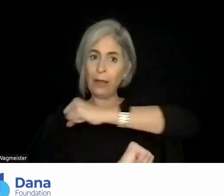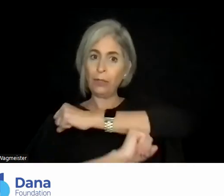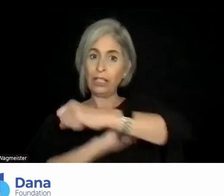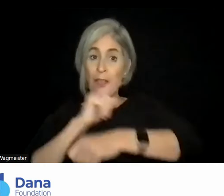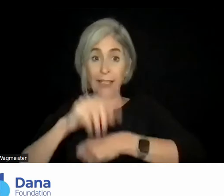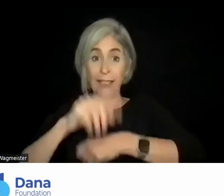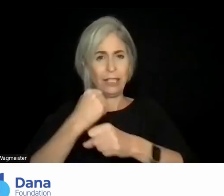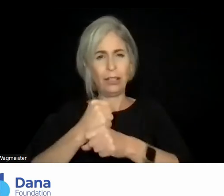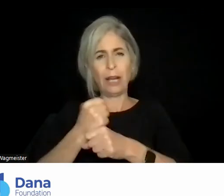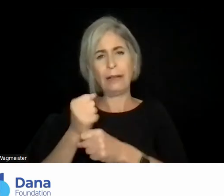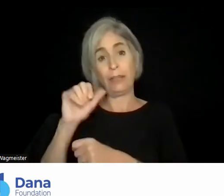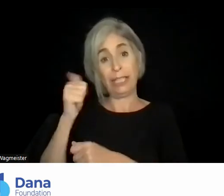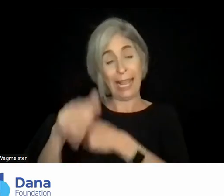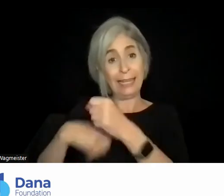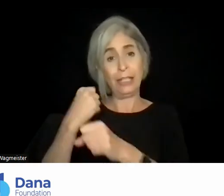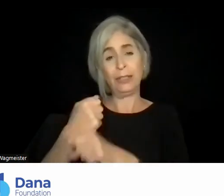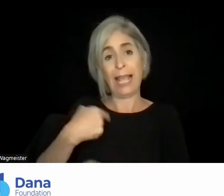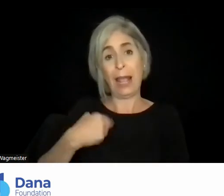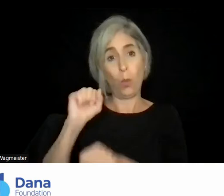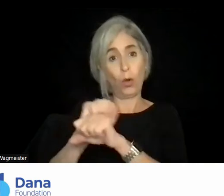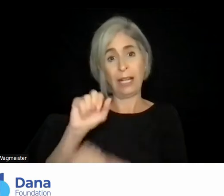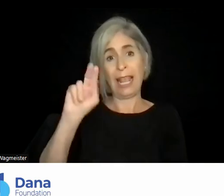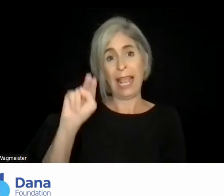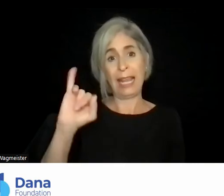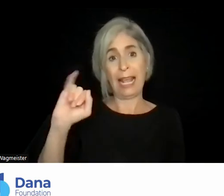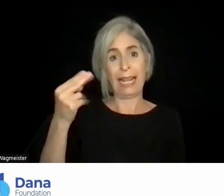for people is so important to me. Before